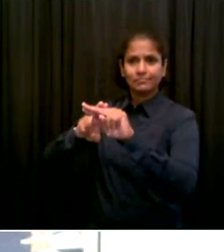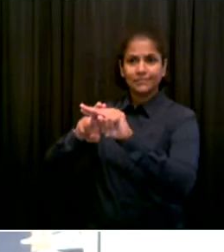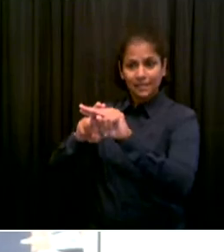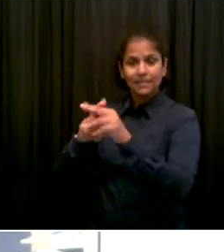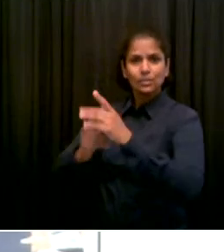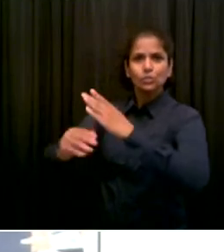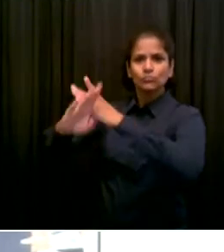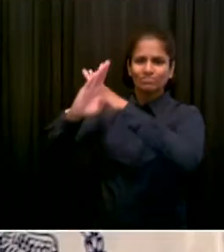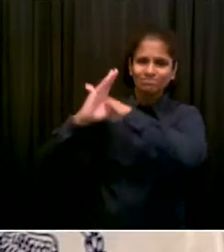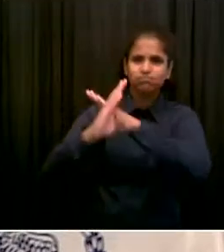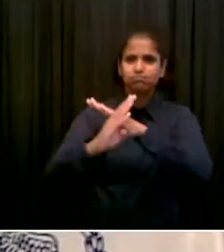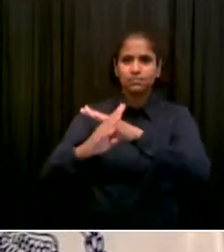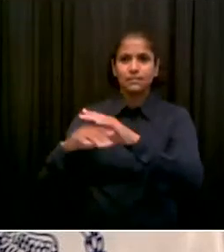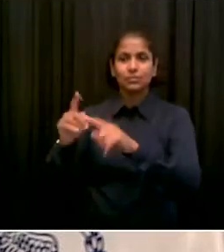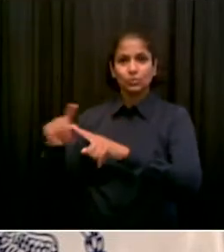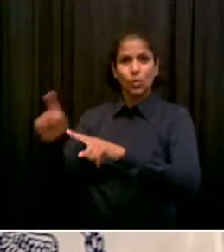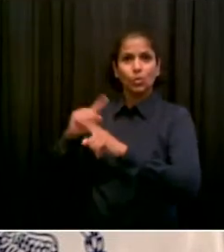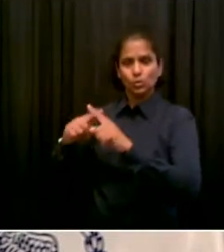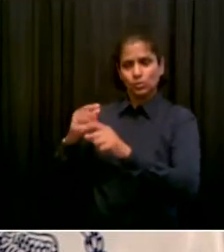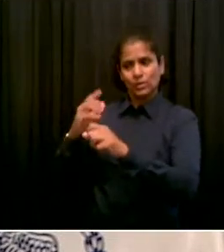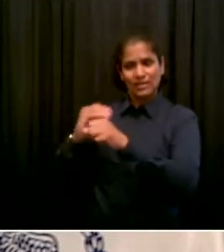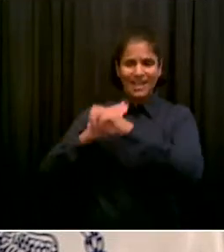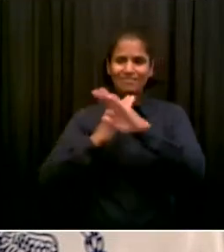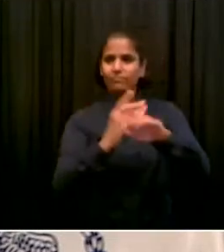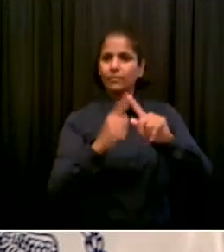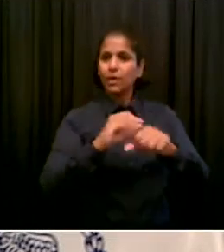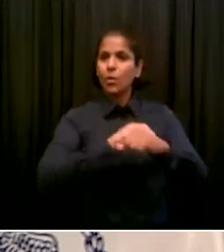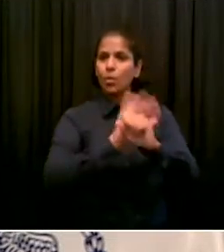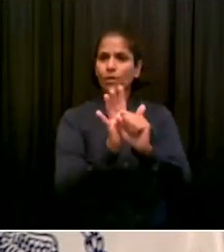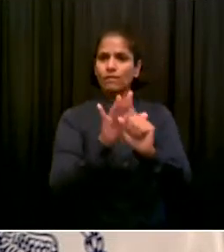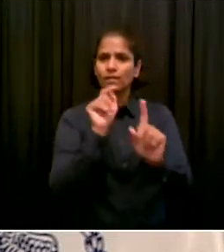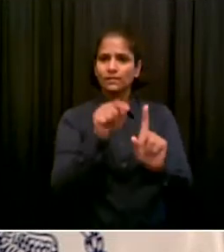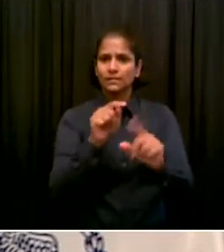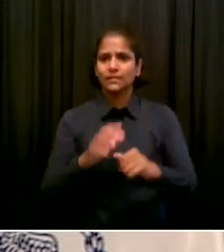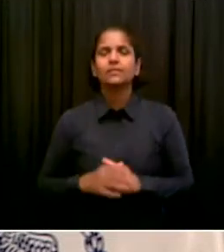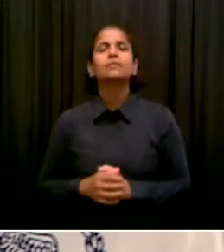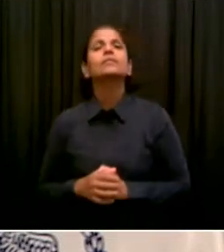VACCINATION NAD THEY ARE PRECISELY THE ONES WE WANT TO